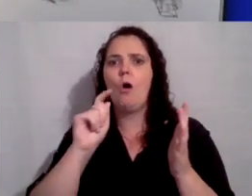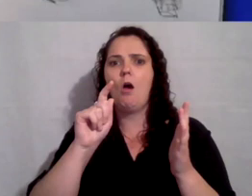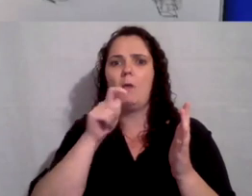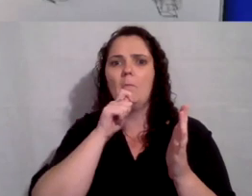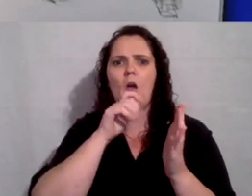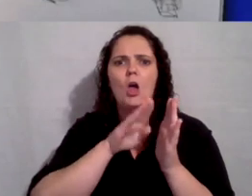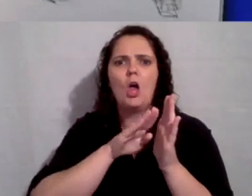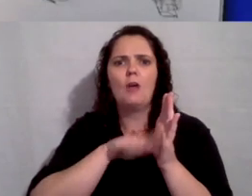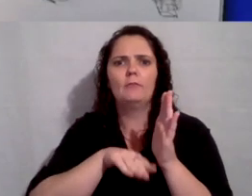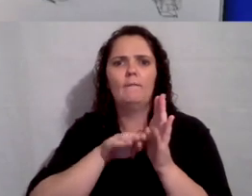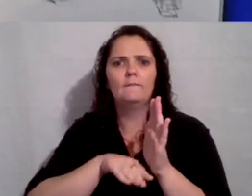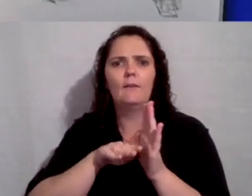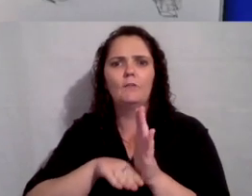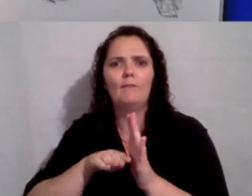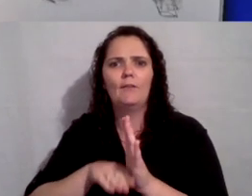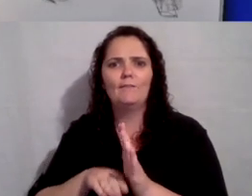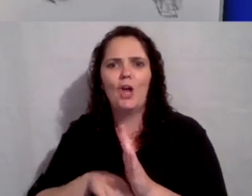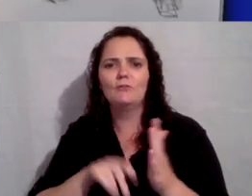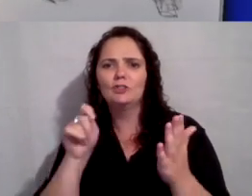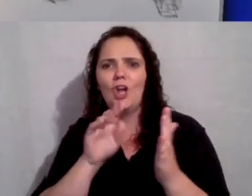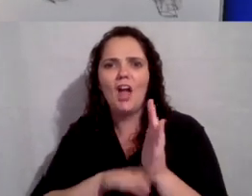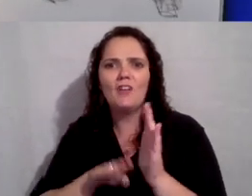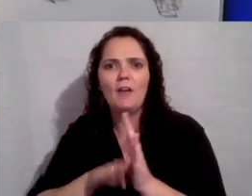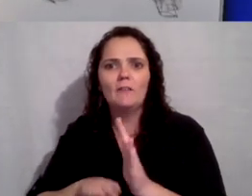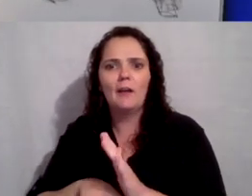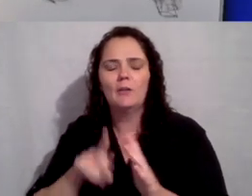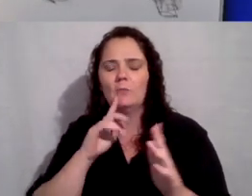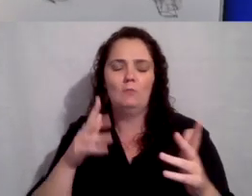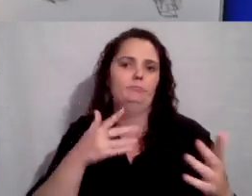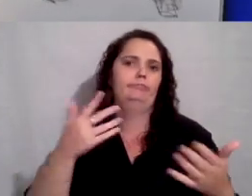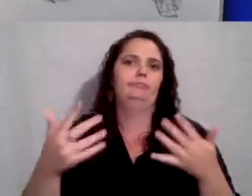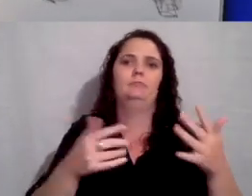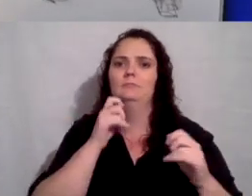whole new toolkit for you a whole new vocabulary of marks that you can add to your drawings.